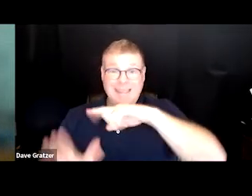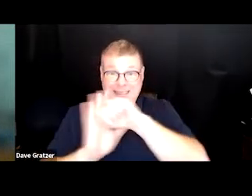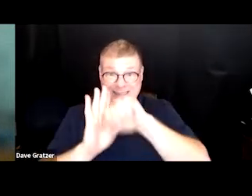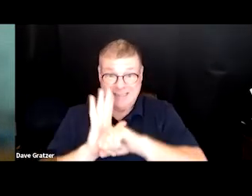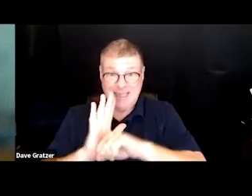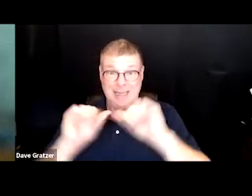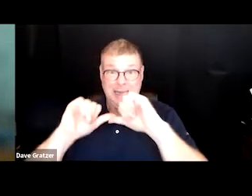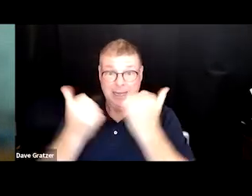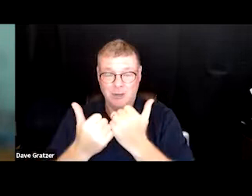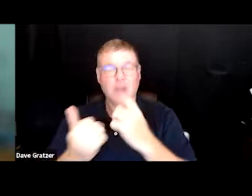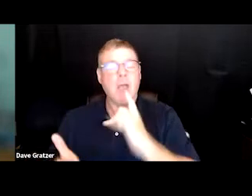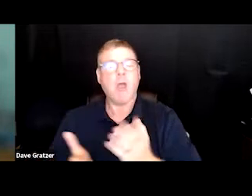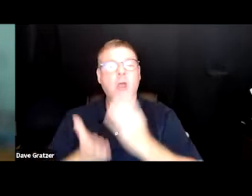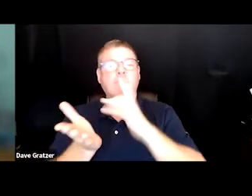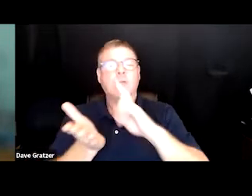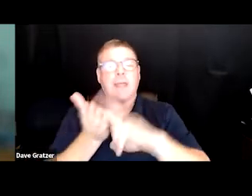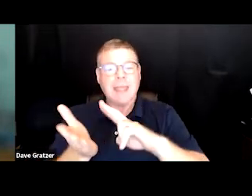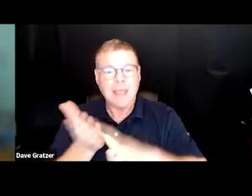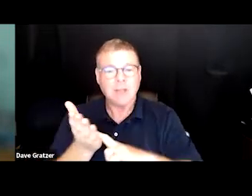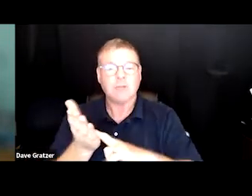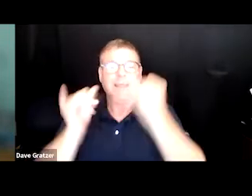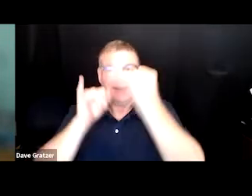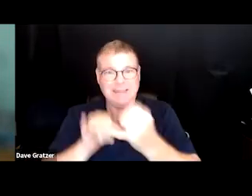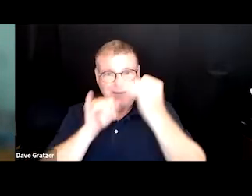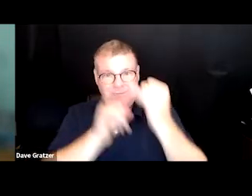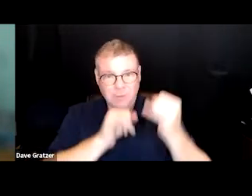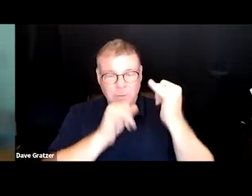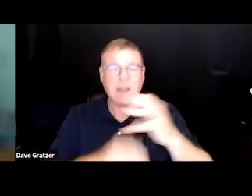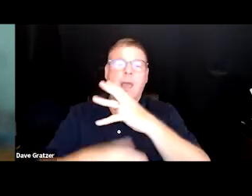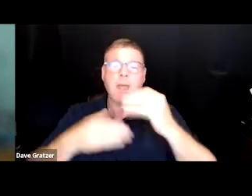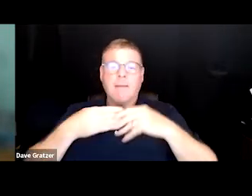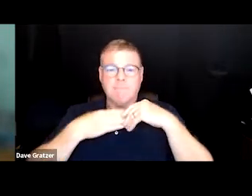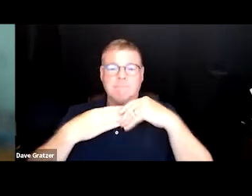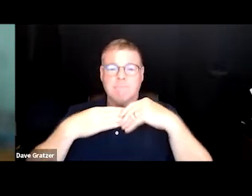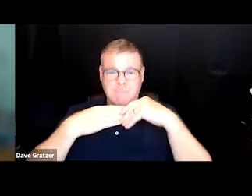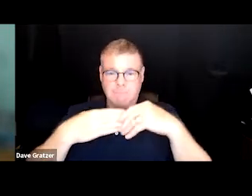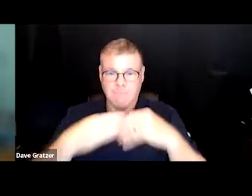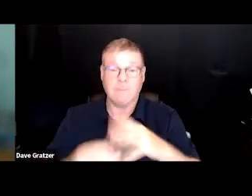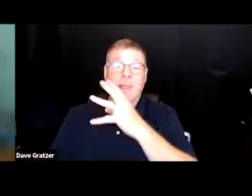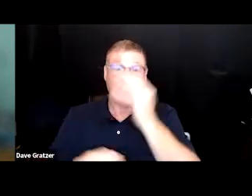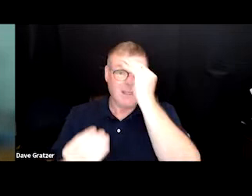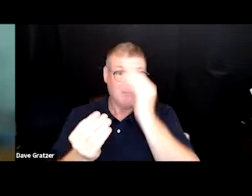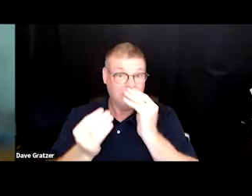offered contract individuality and flexibility. And I will tell you that most jails